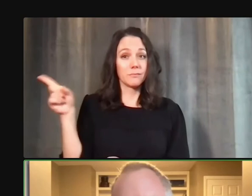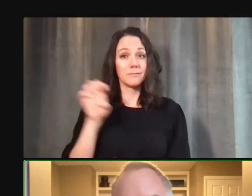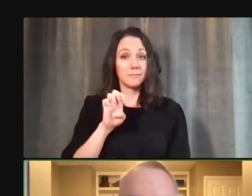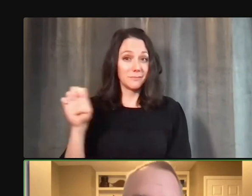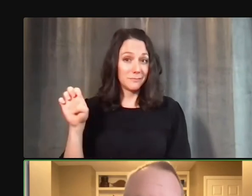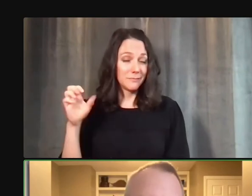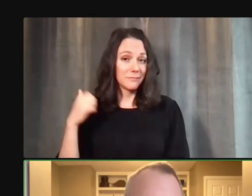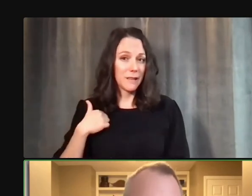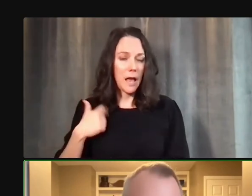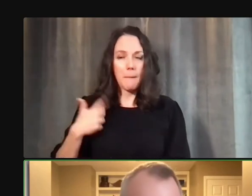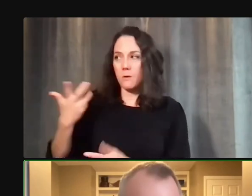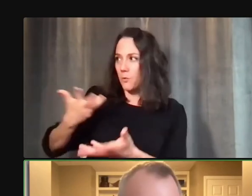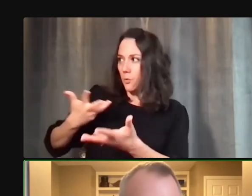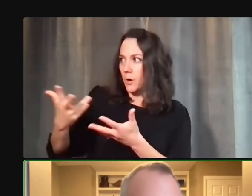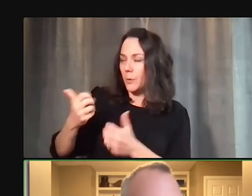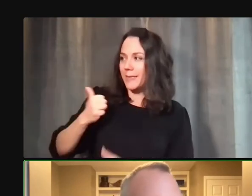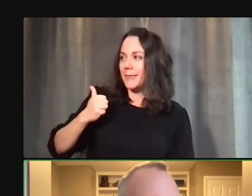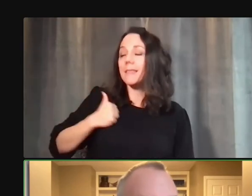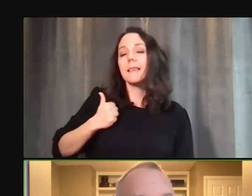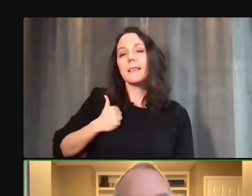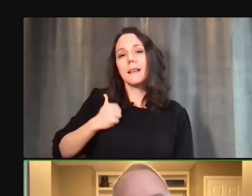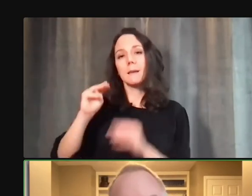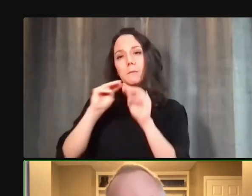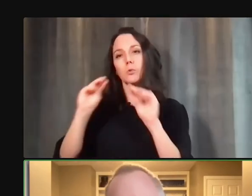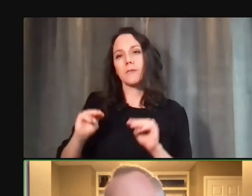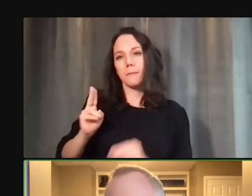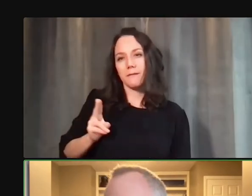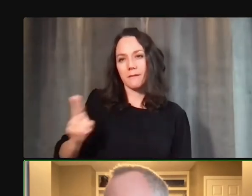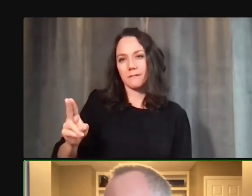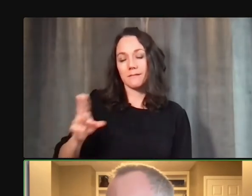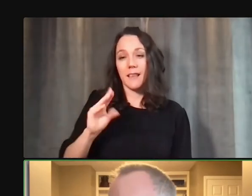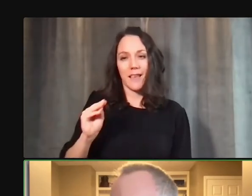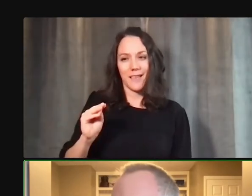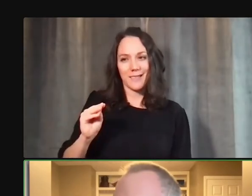with the Canadian Museum of History and the Canadian War Museum.